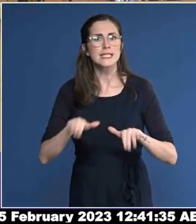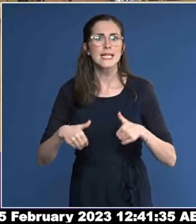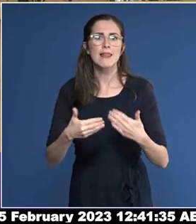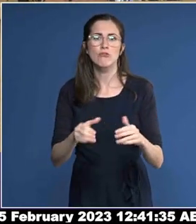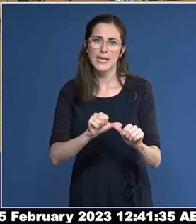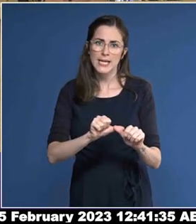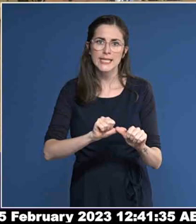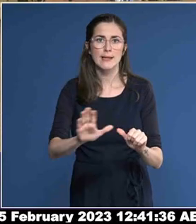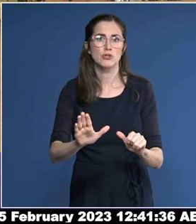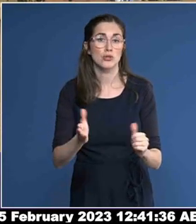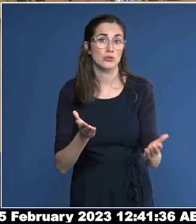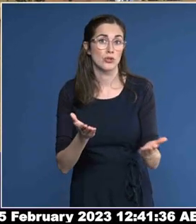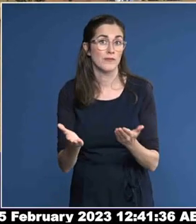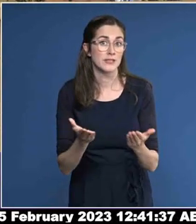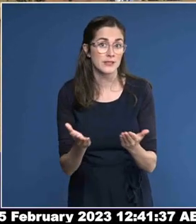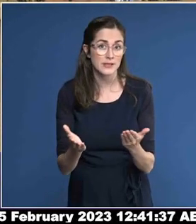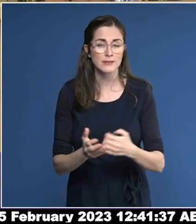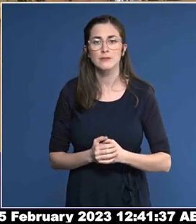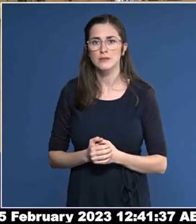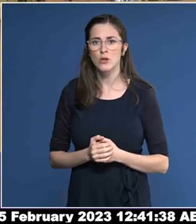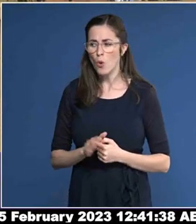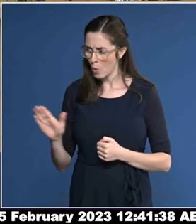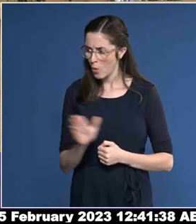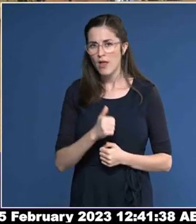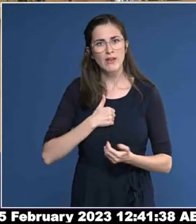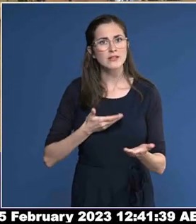So all of our services we deliver within a human rights framework.